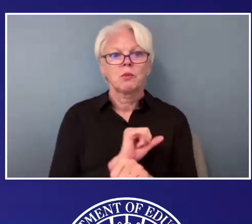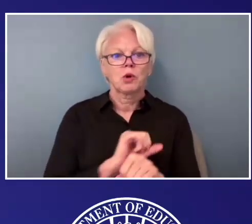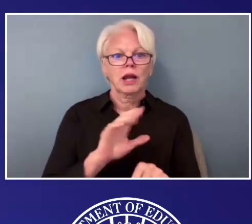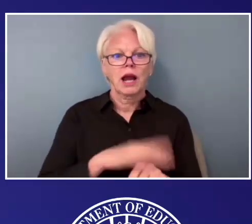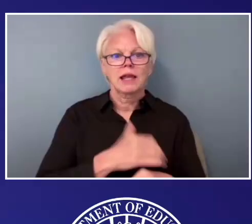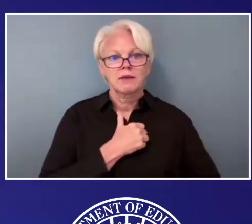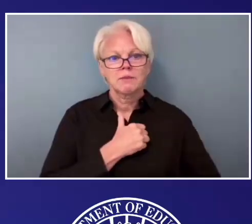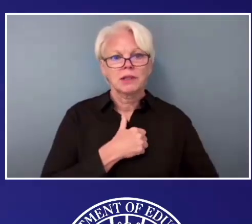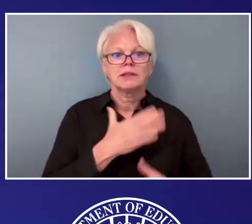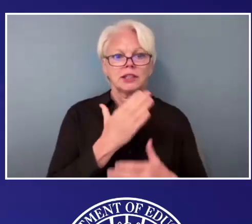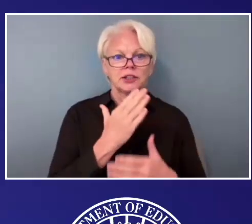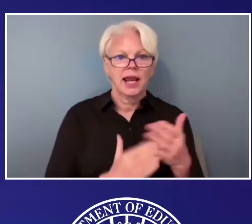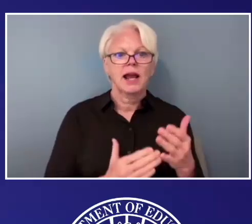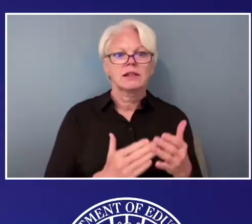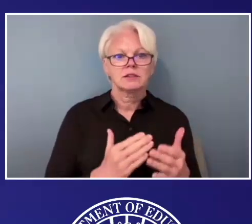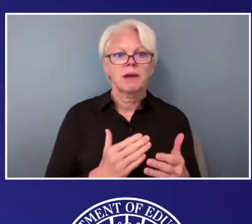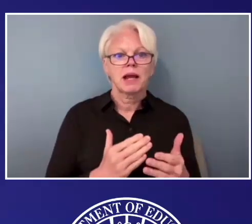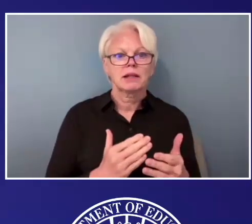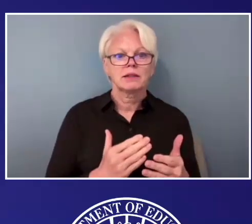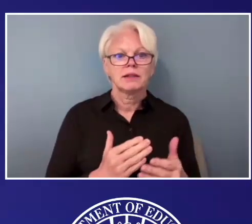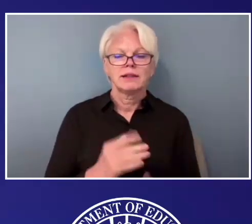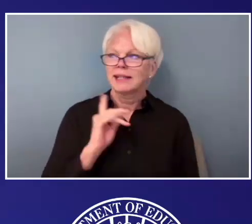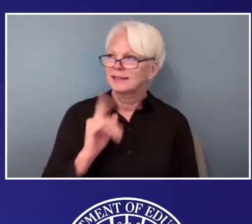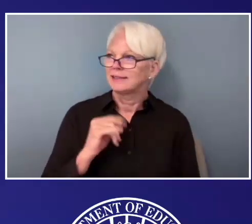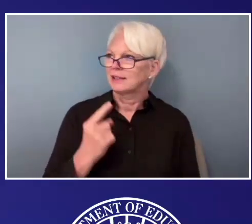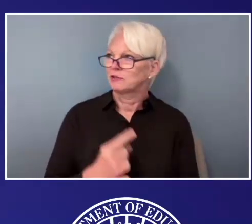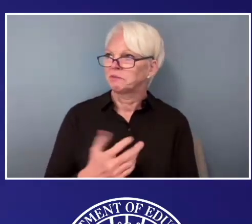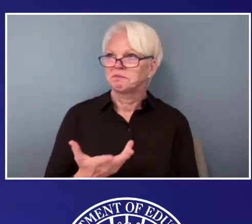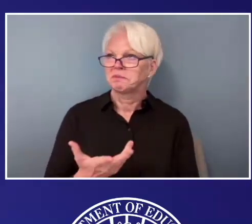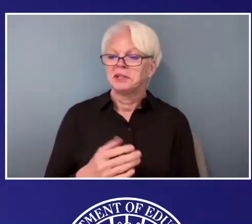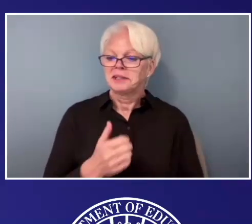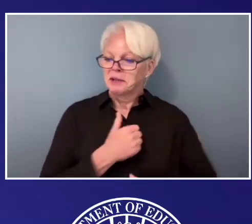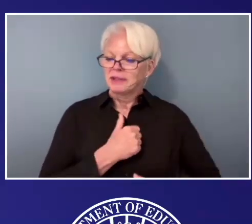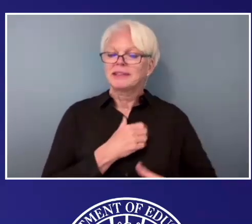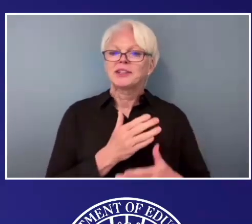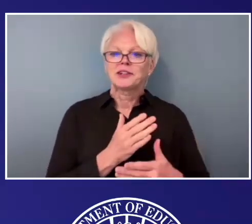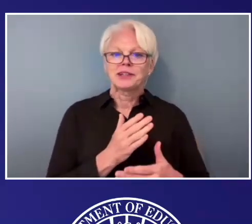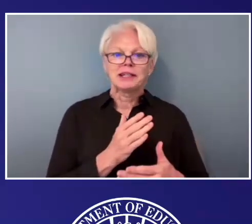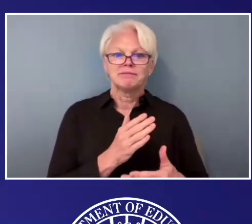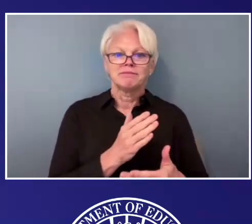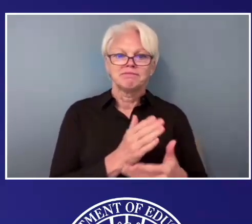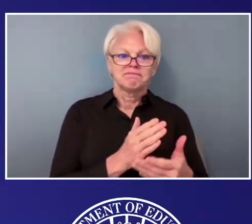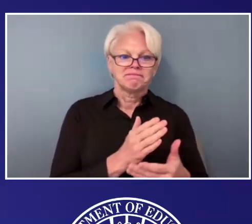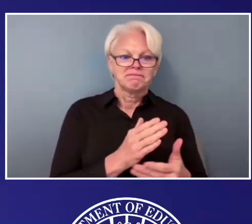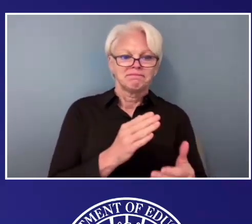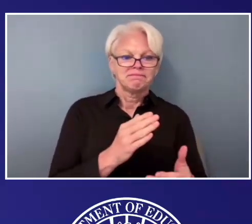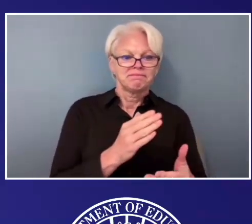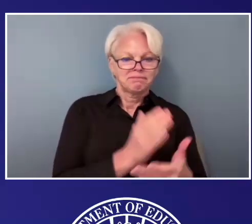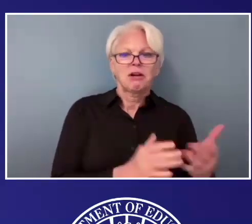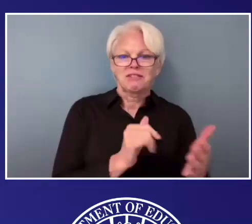aspect. It didn't sound right. The military piece to the definition and how to formulate a little more language